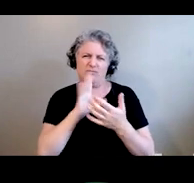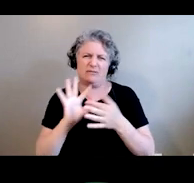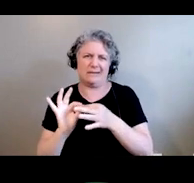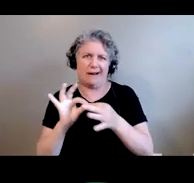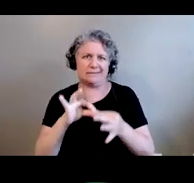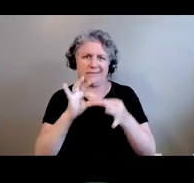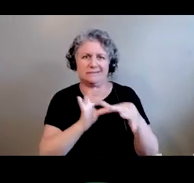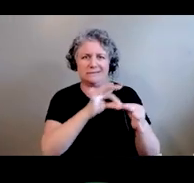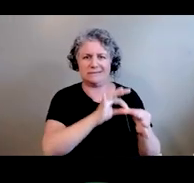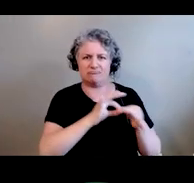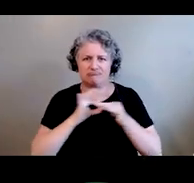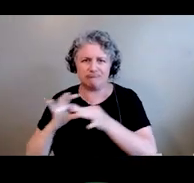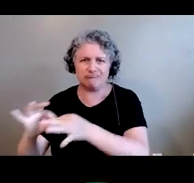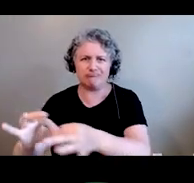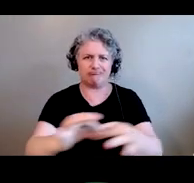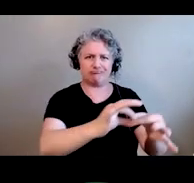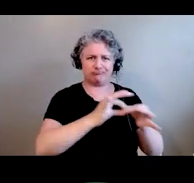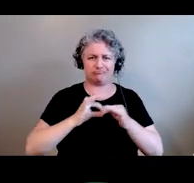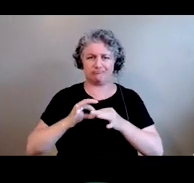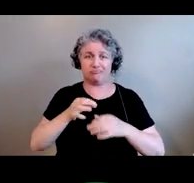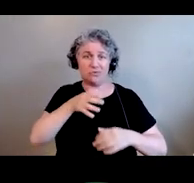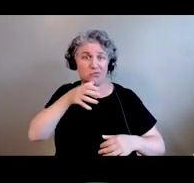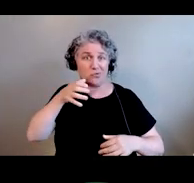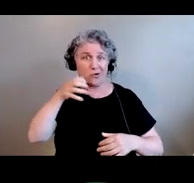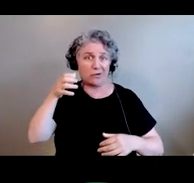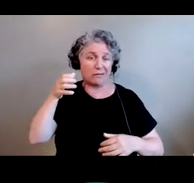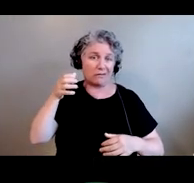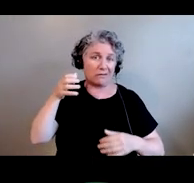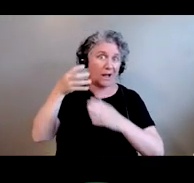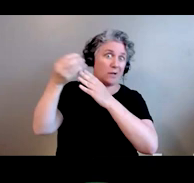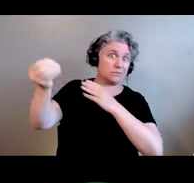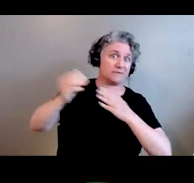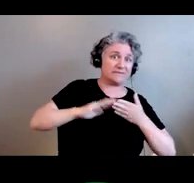parks are really just totally integrated.